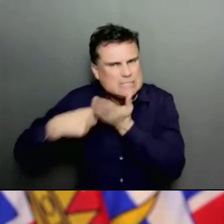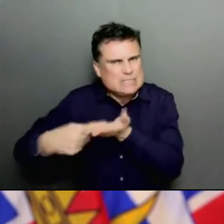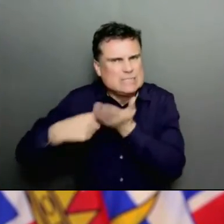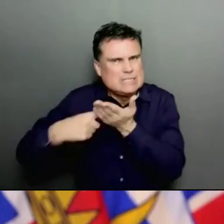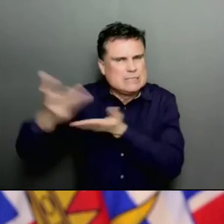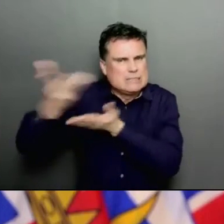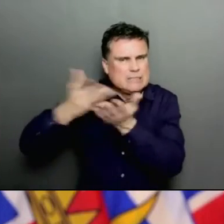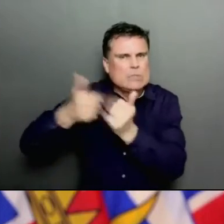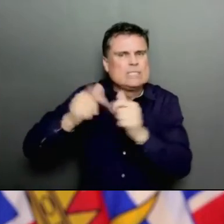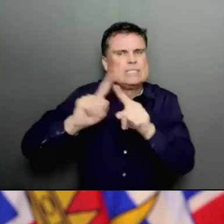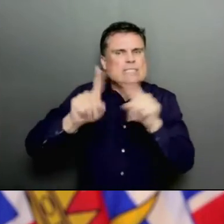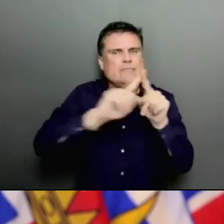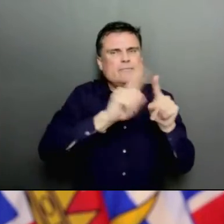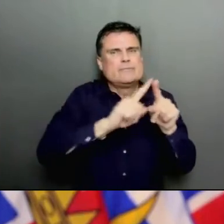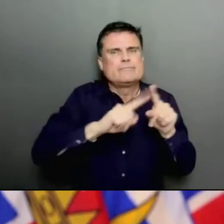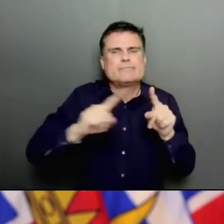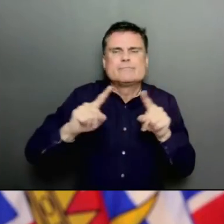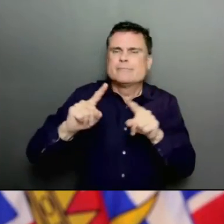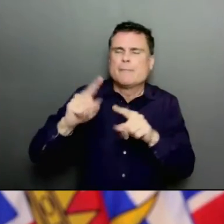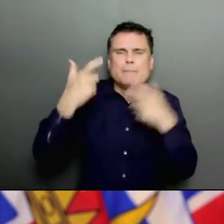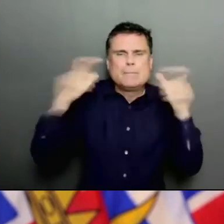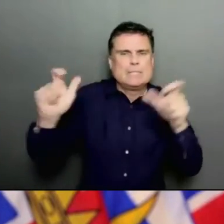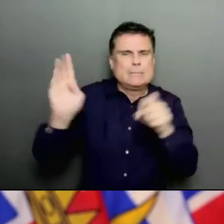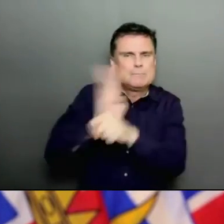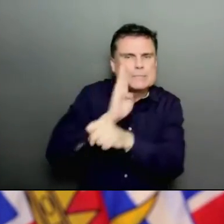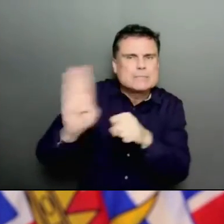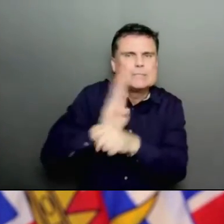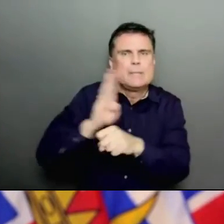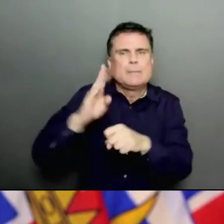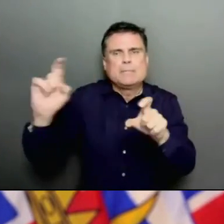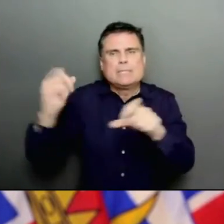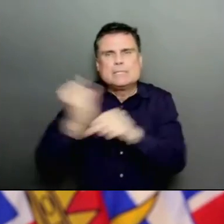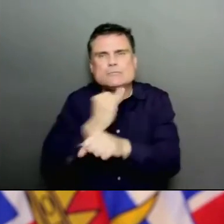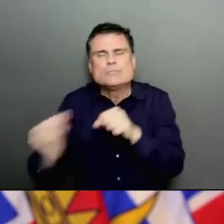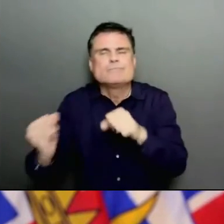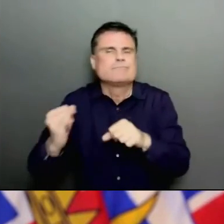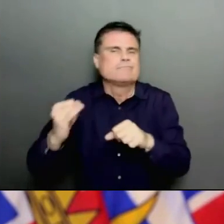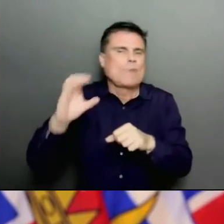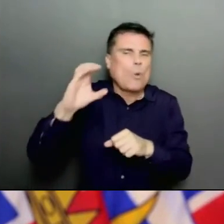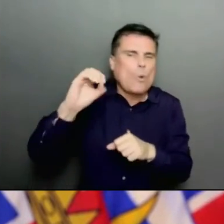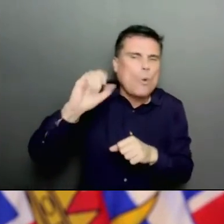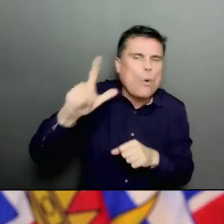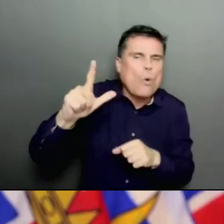major industrial projects now on how to make that happen, but that will happen so that